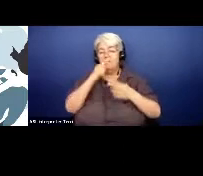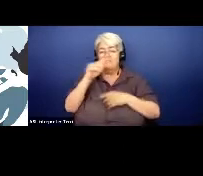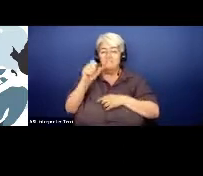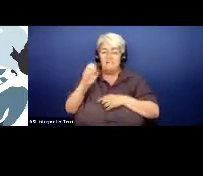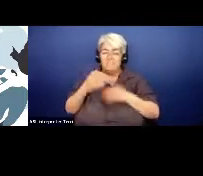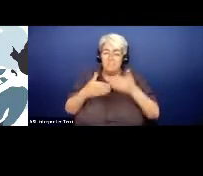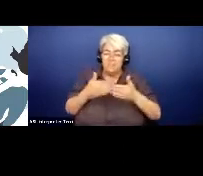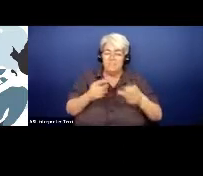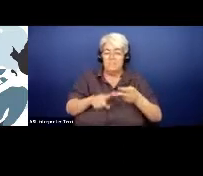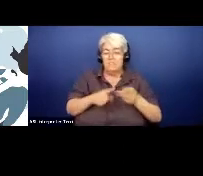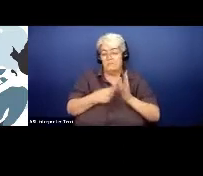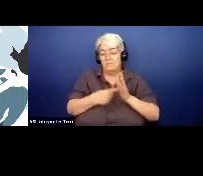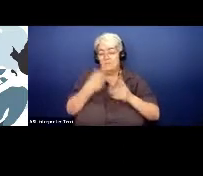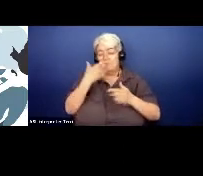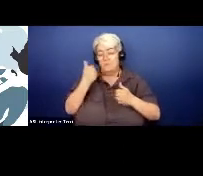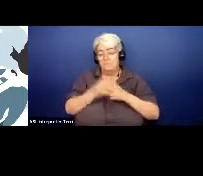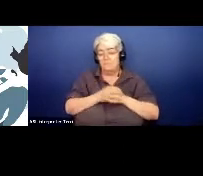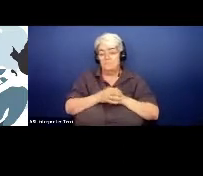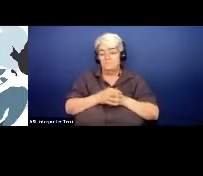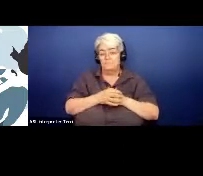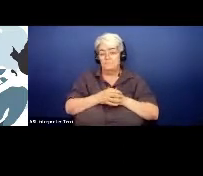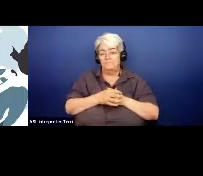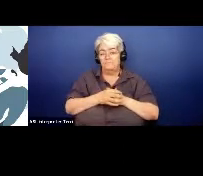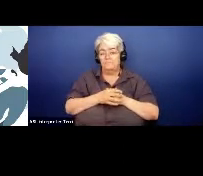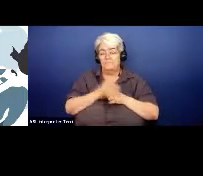it is because of behavior issues